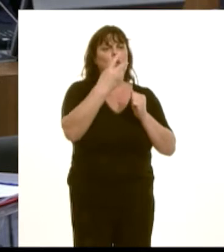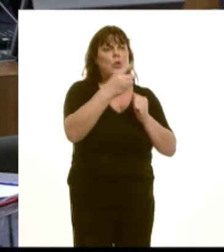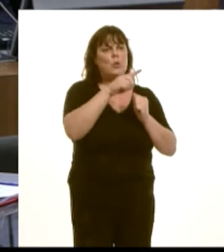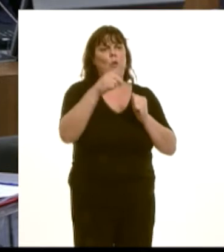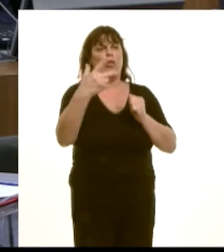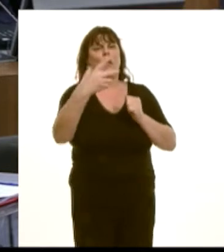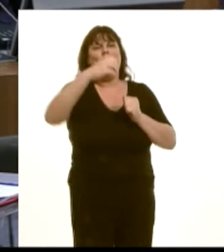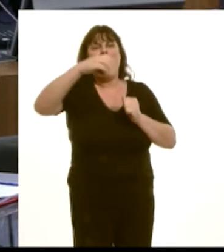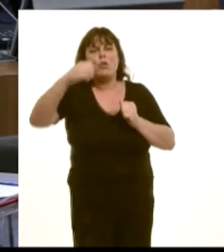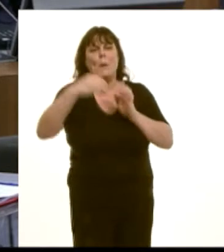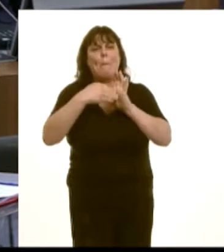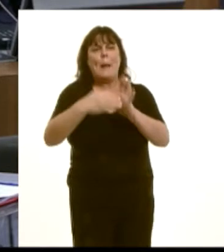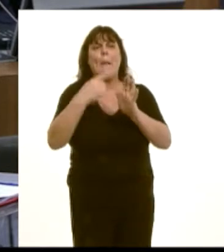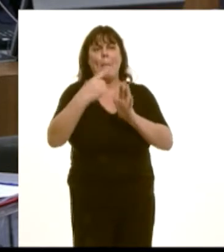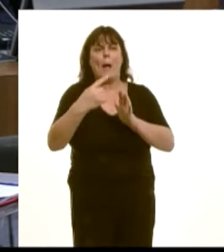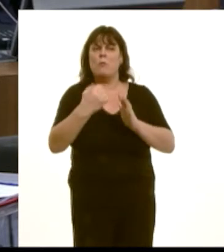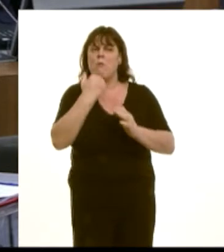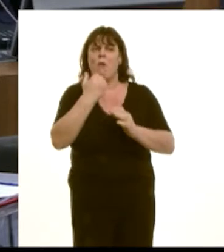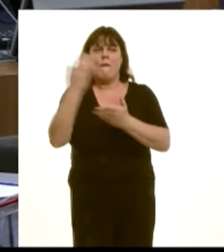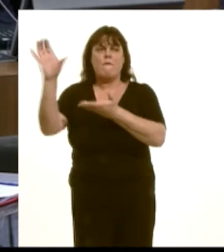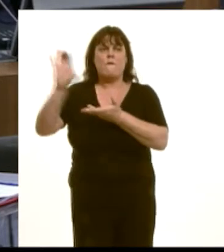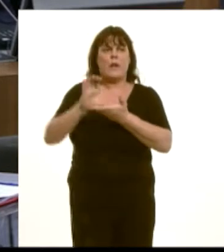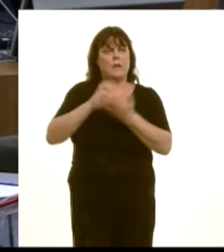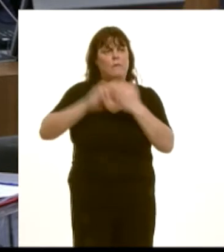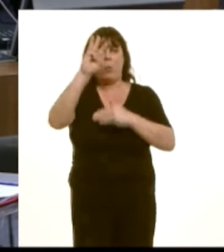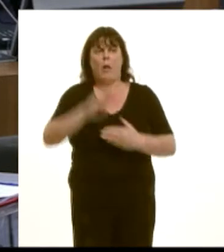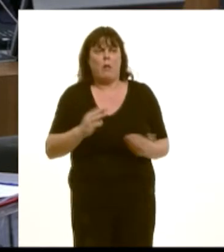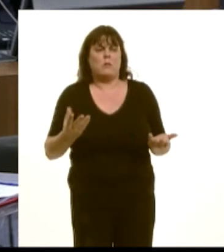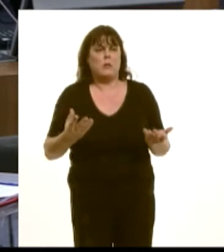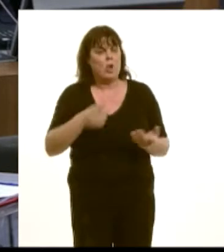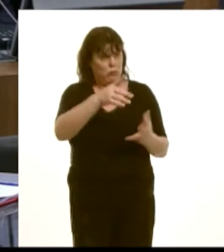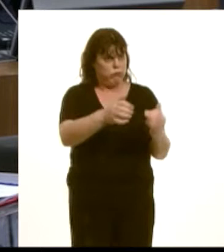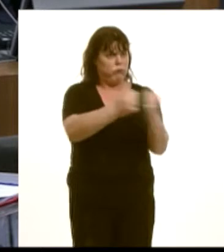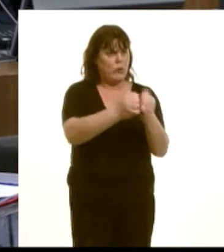That is something that her party has always supported until this figure of 1.2 billion